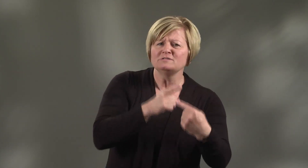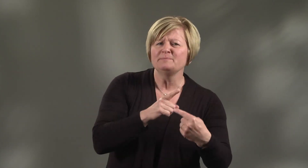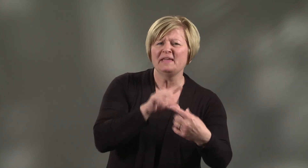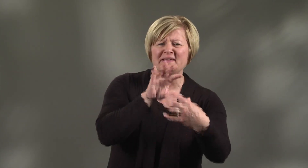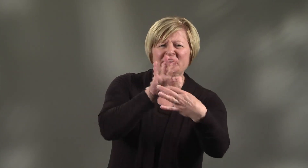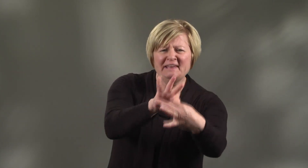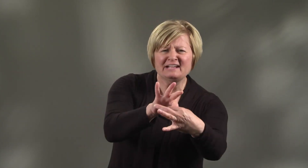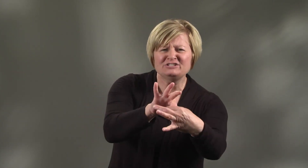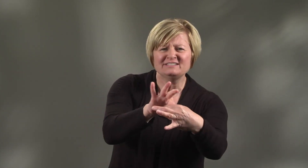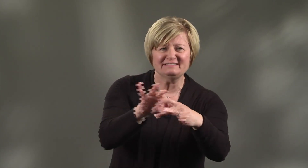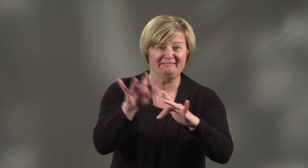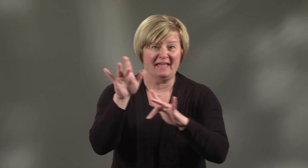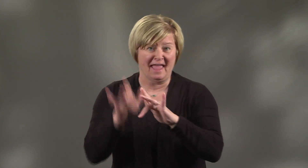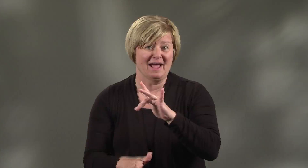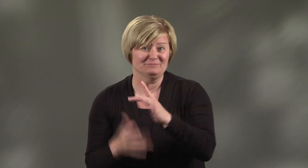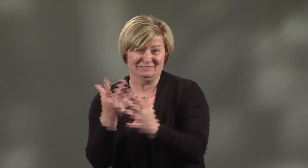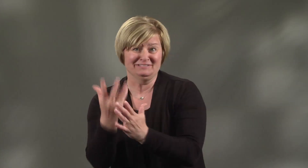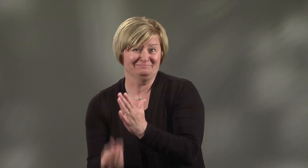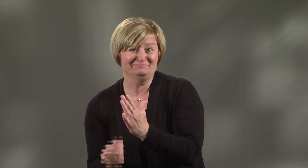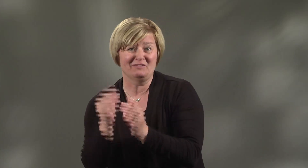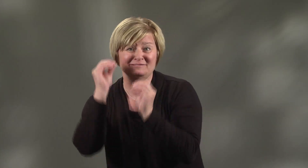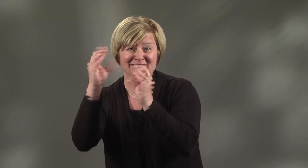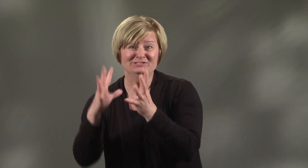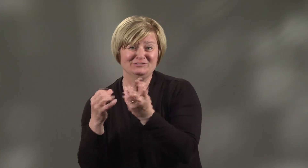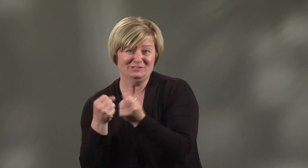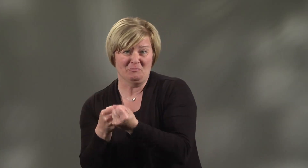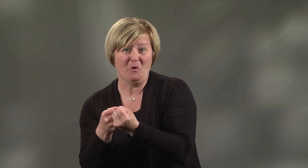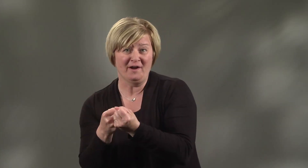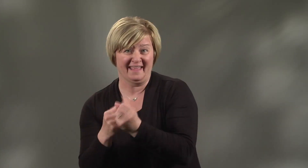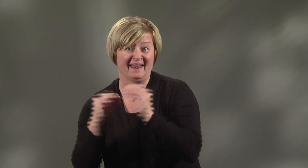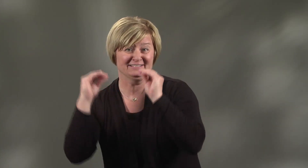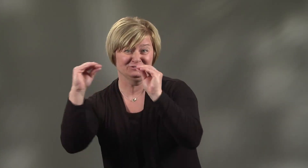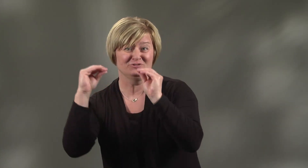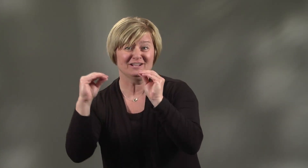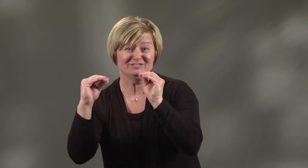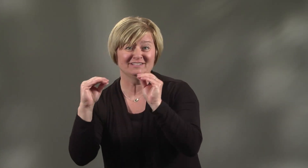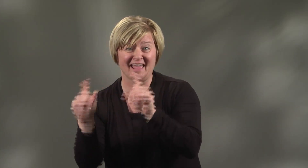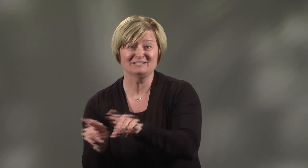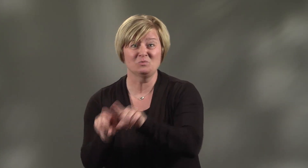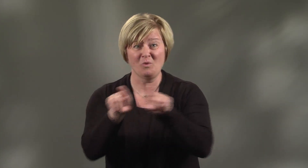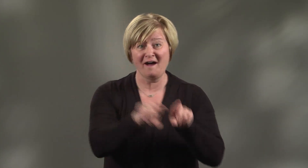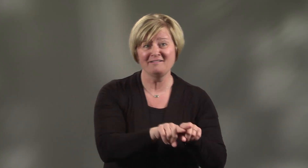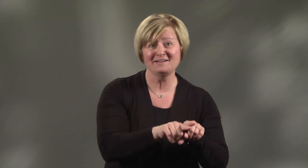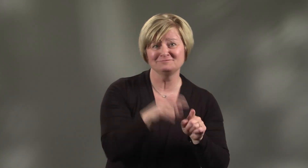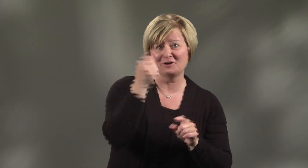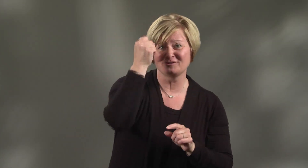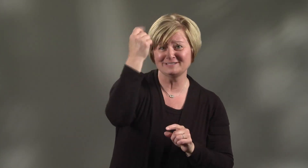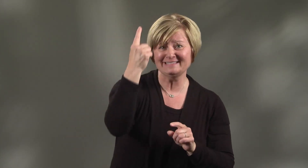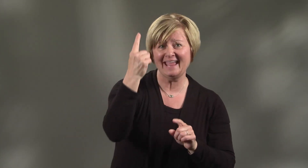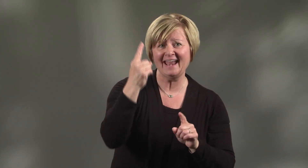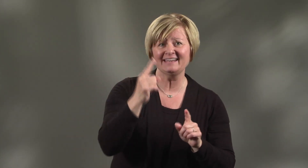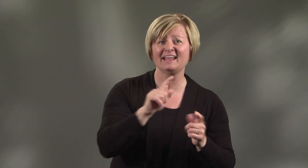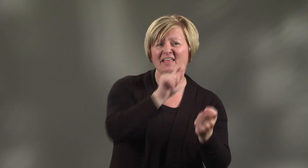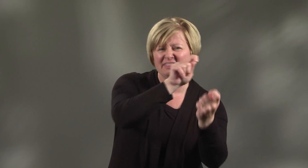Struggles to make connections in the absence of teacher support and instruction as well as understanding the nuances